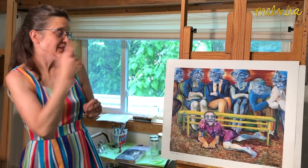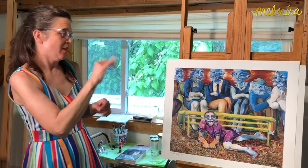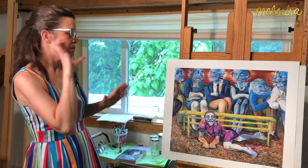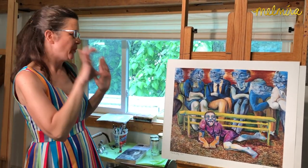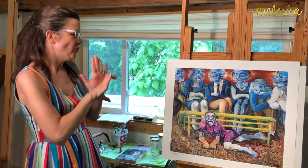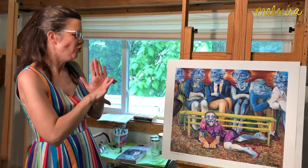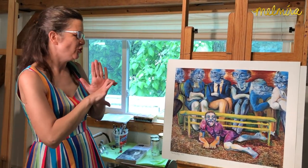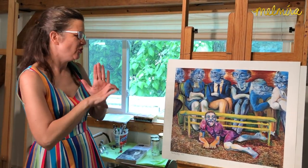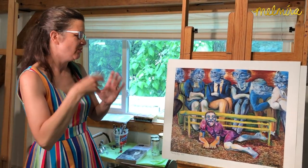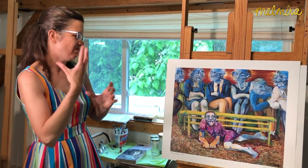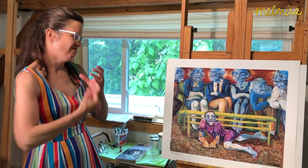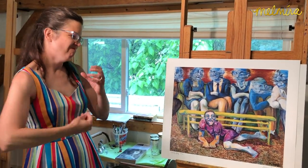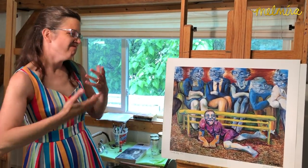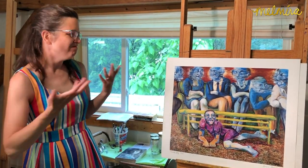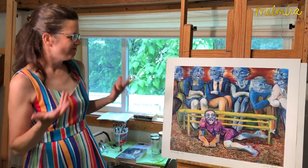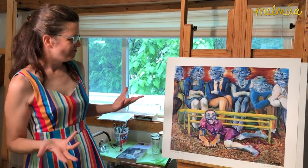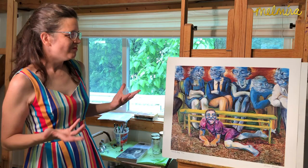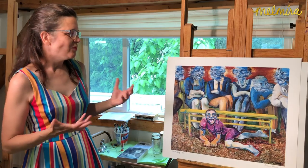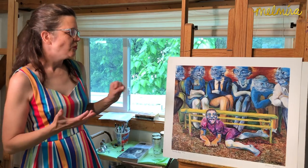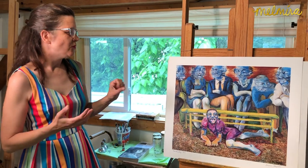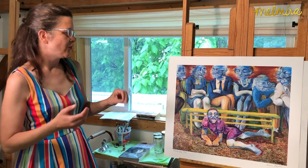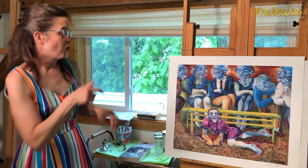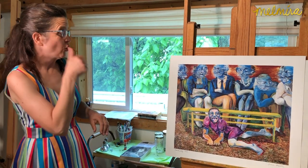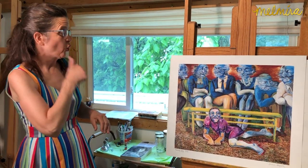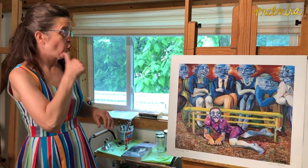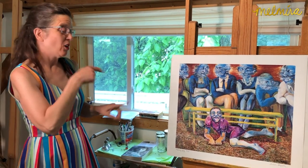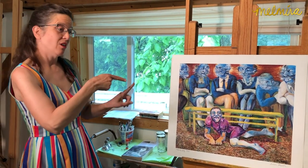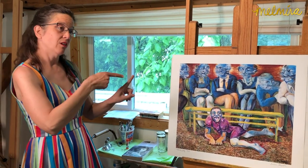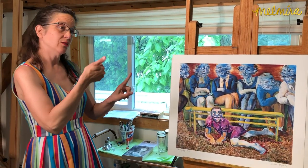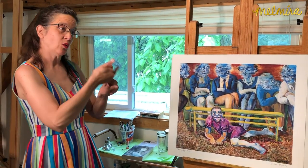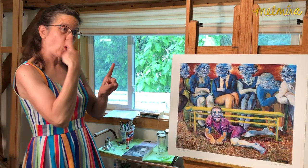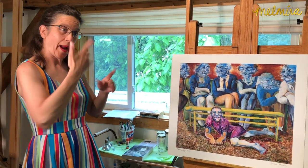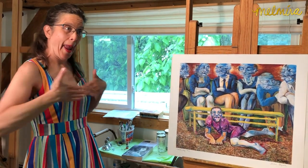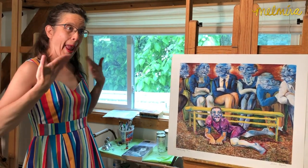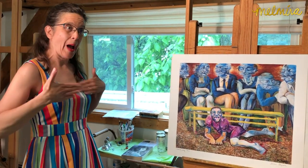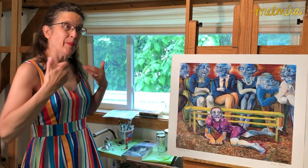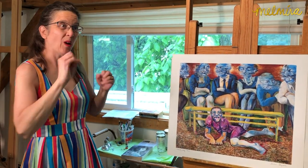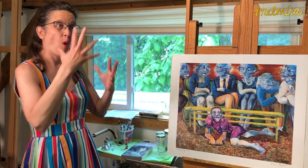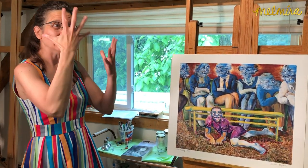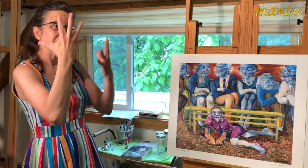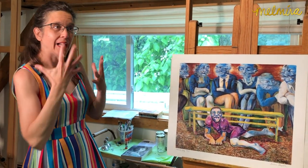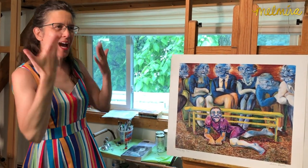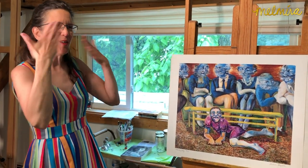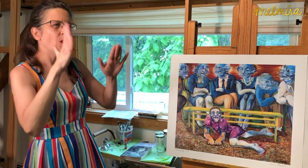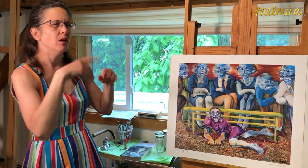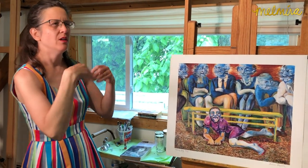Seeing this picture, you can see a lot is lacking. The girl- does she look happy or sad? We don't know.